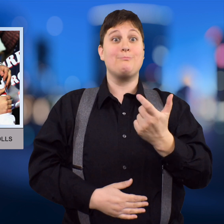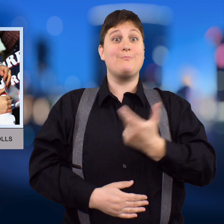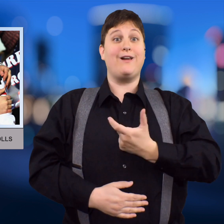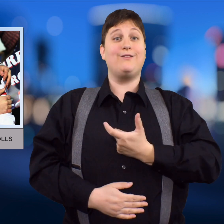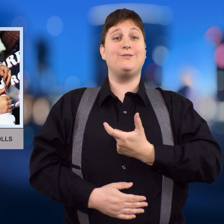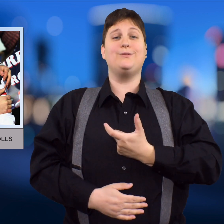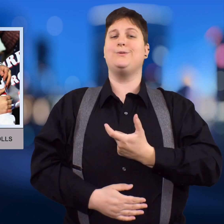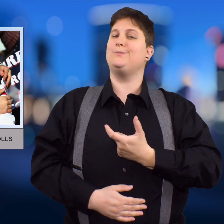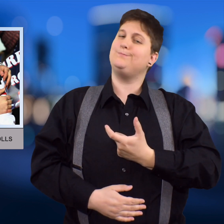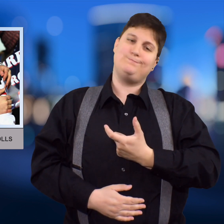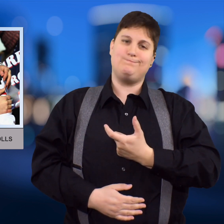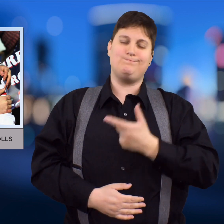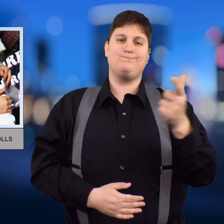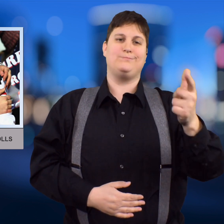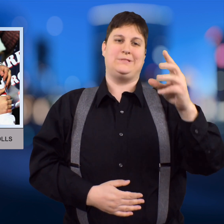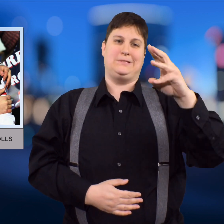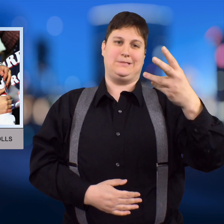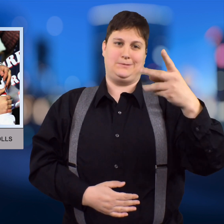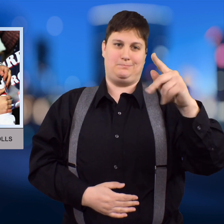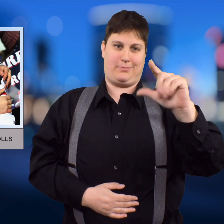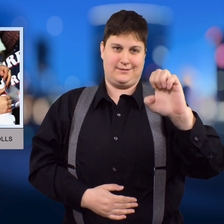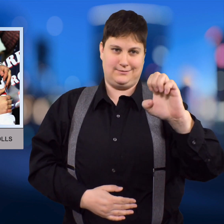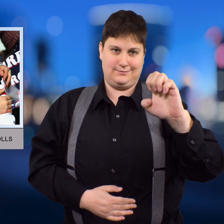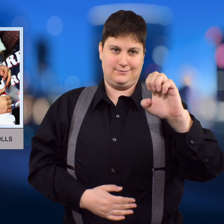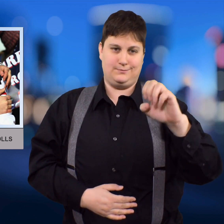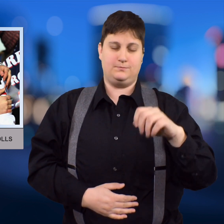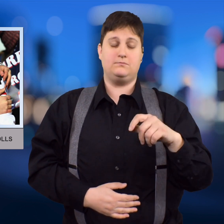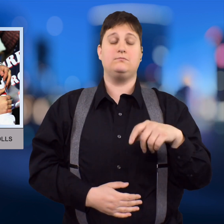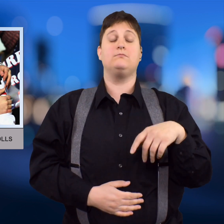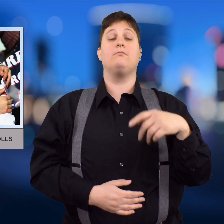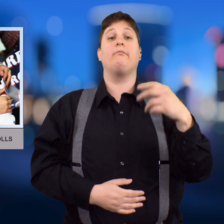ended up out of medal contention in sixth place.